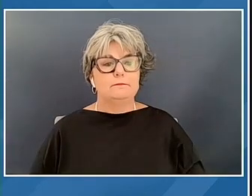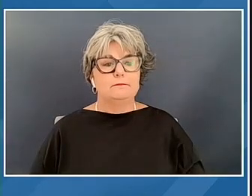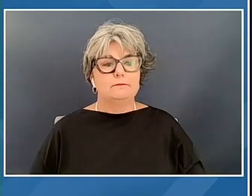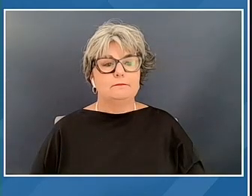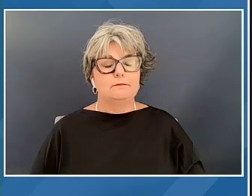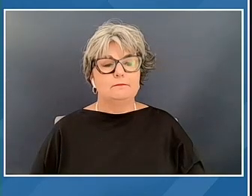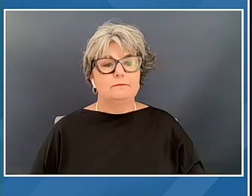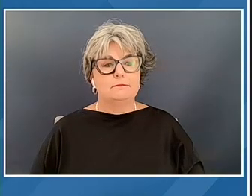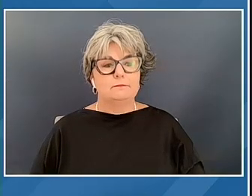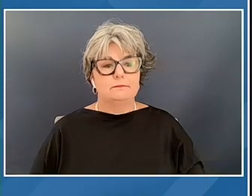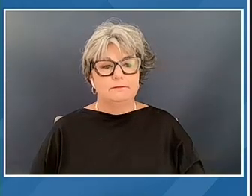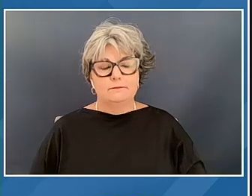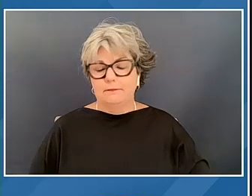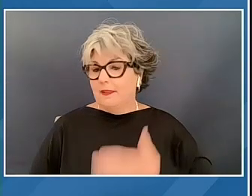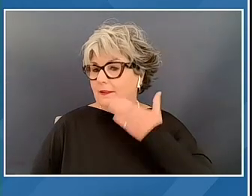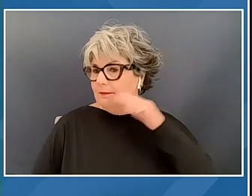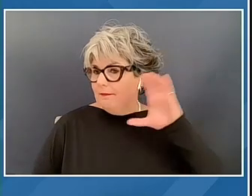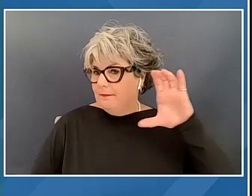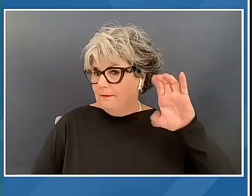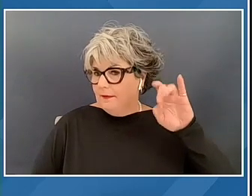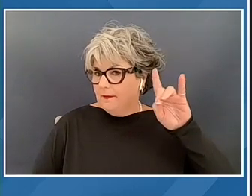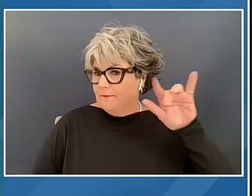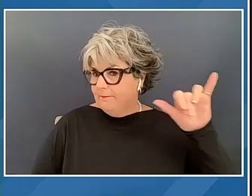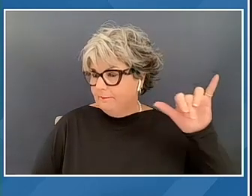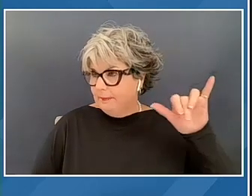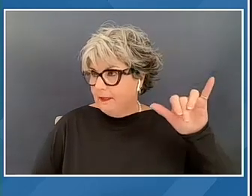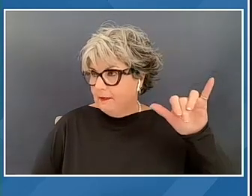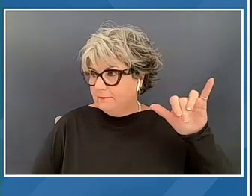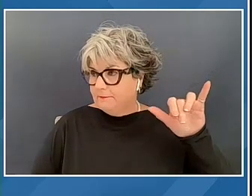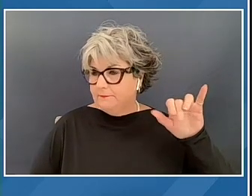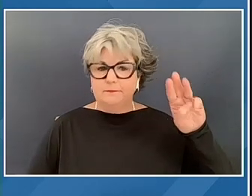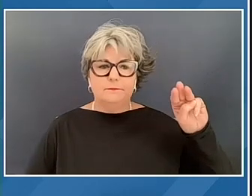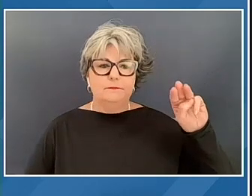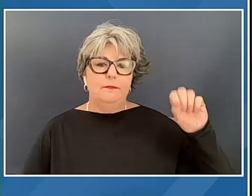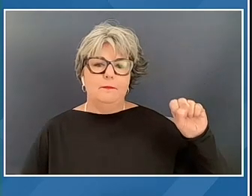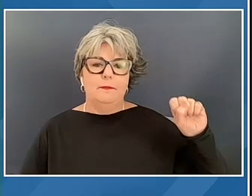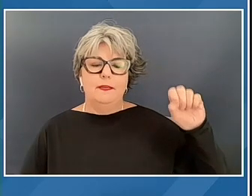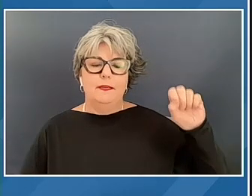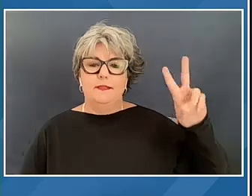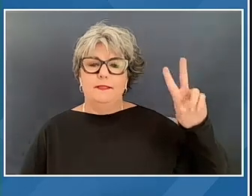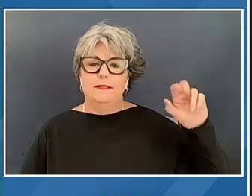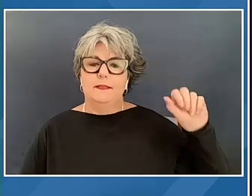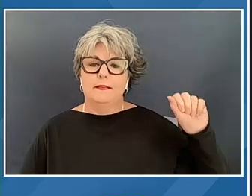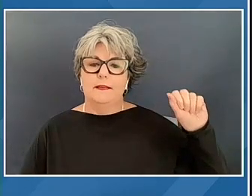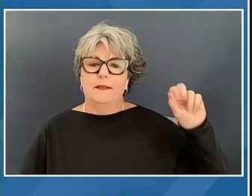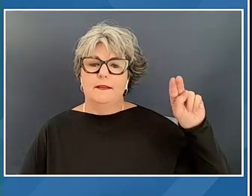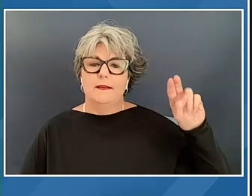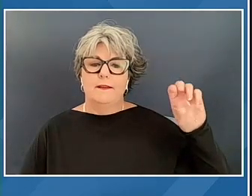Thank you, Cindy. I'm going to ask Ms. Vanessa to share her screen and show question number one.